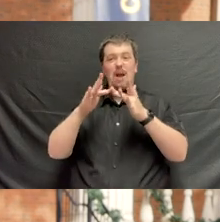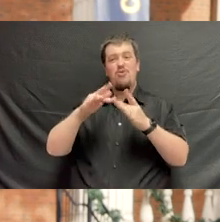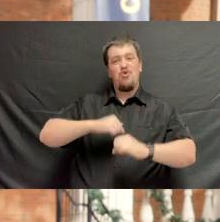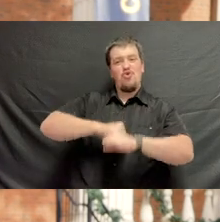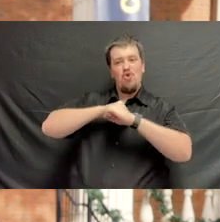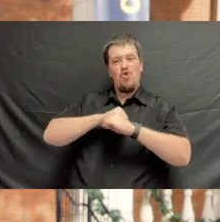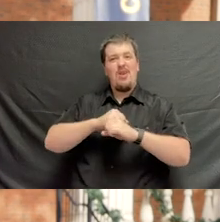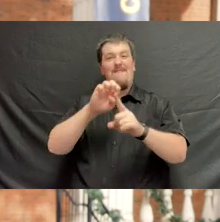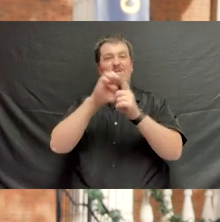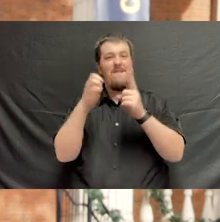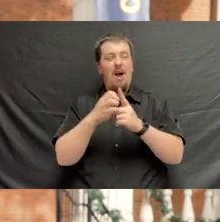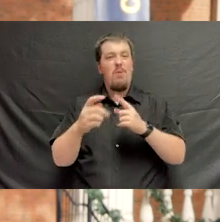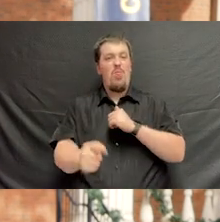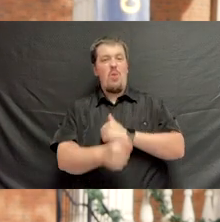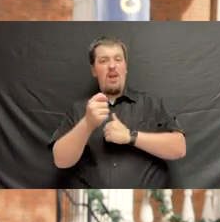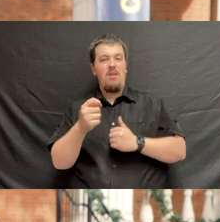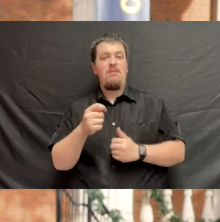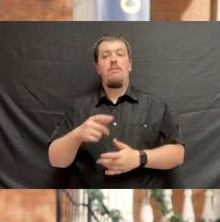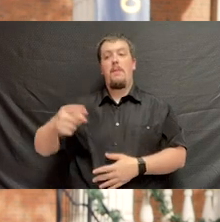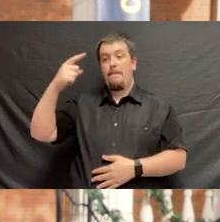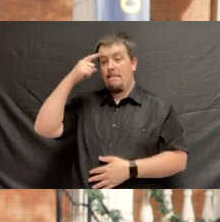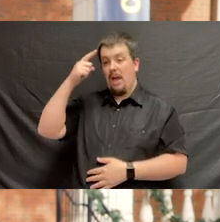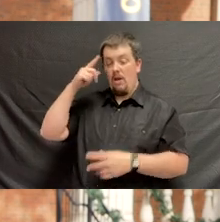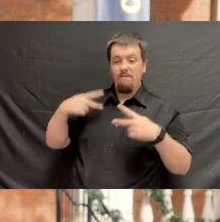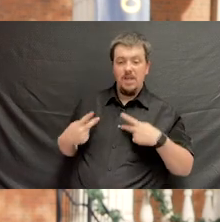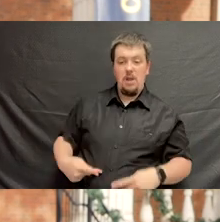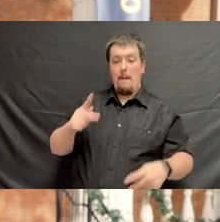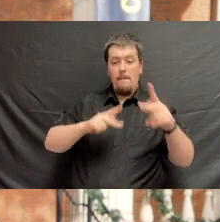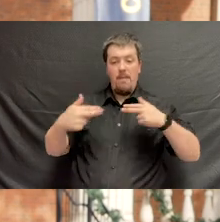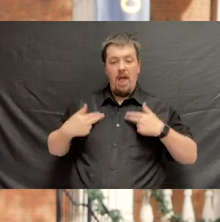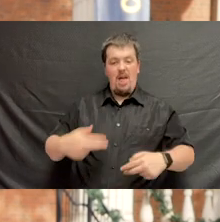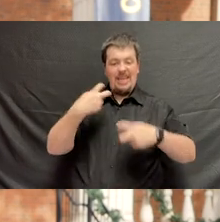and environmental threats; mental, physical, and public health issues;